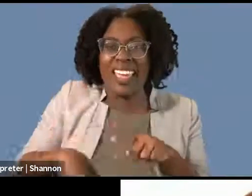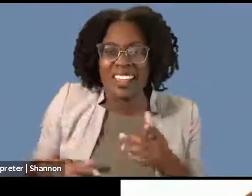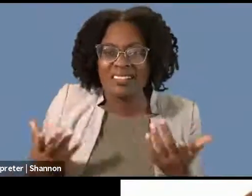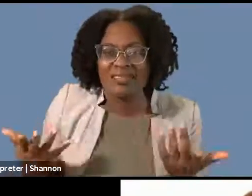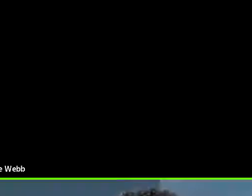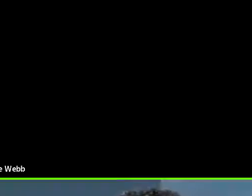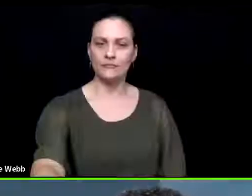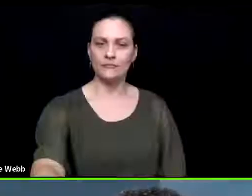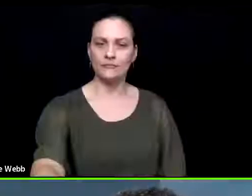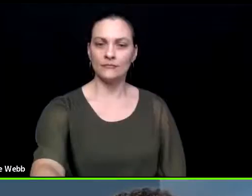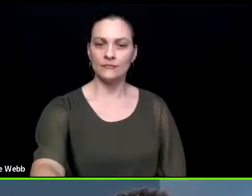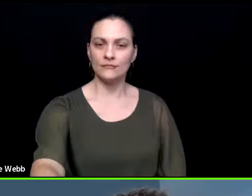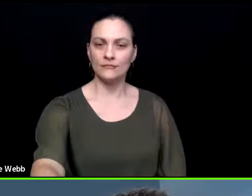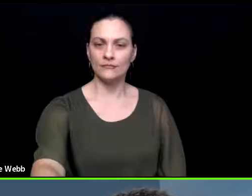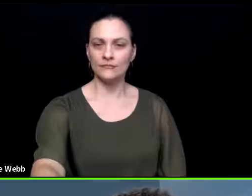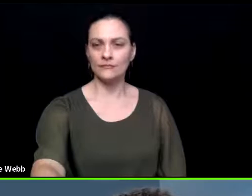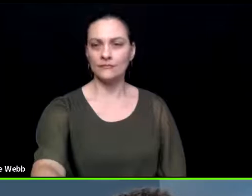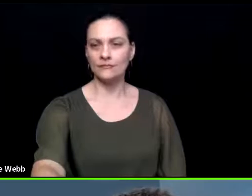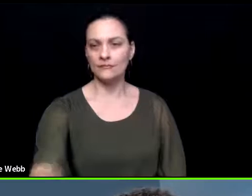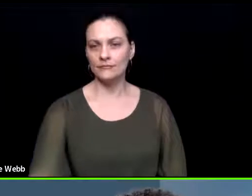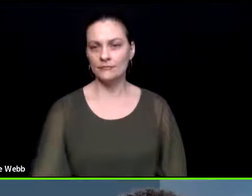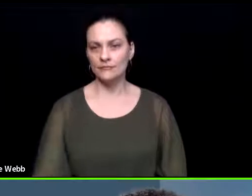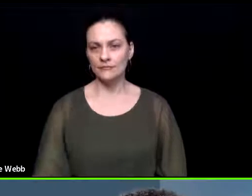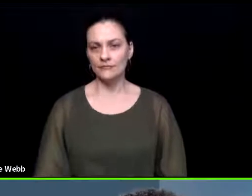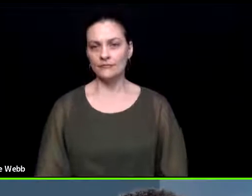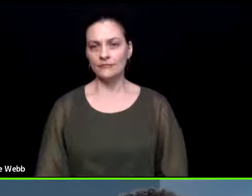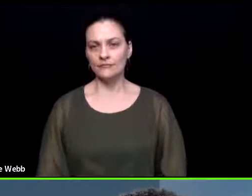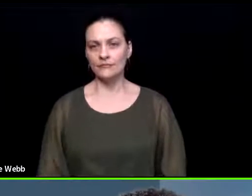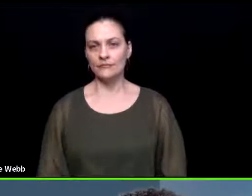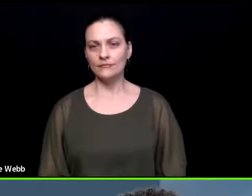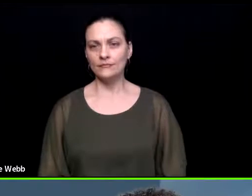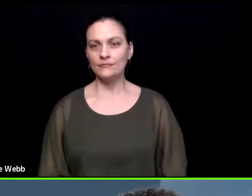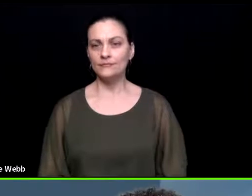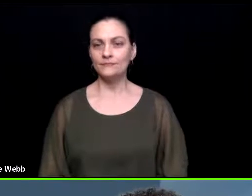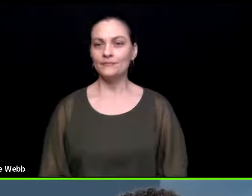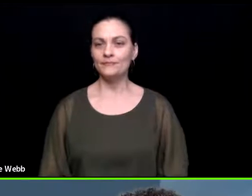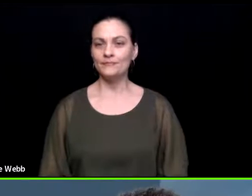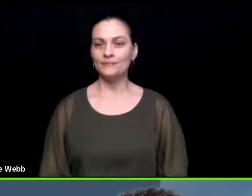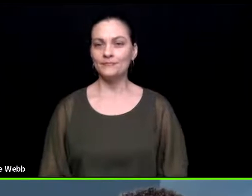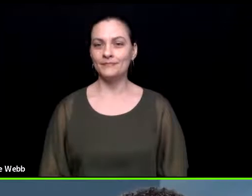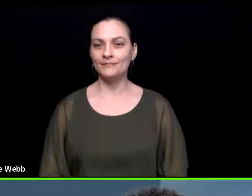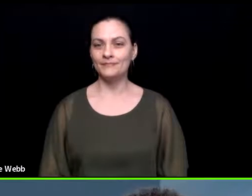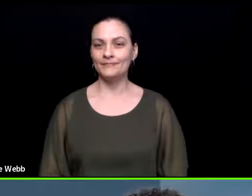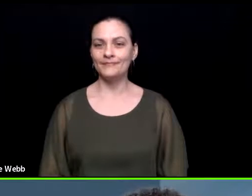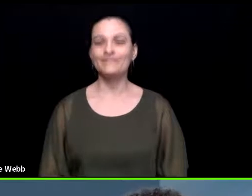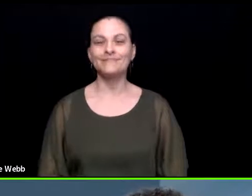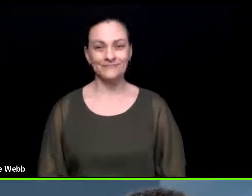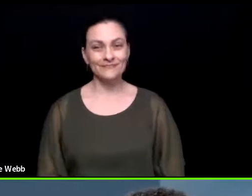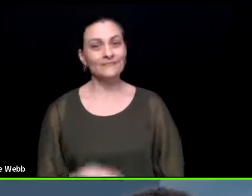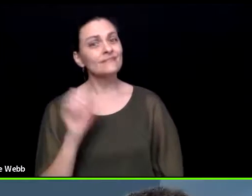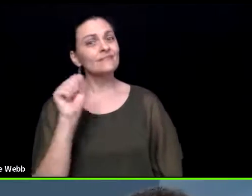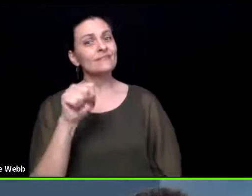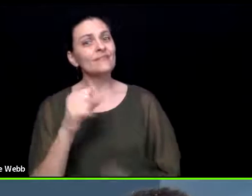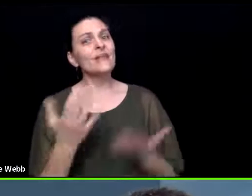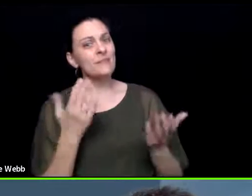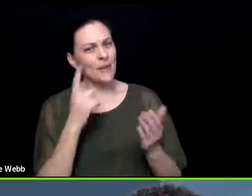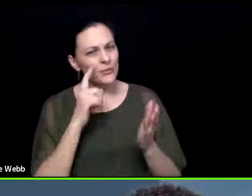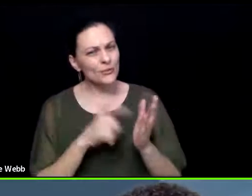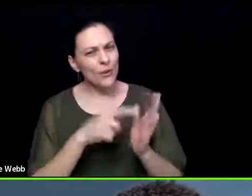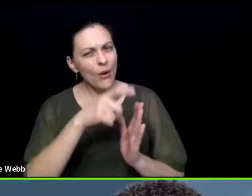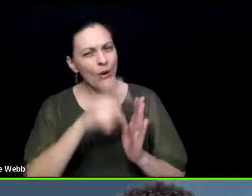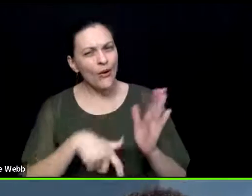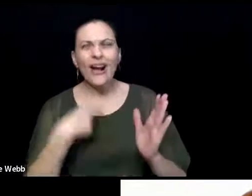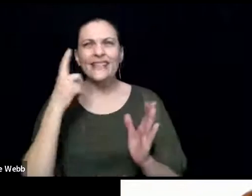have seen that article where this couple they had done a ton of remodeling to their house and